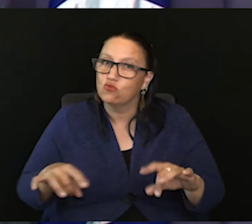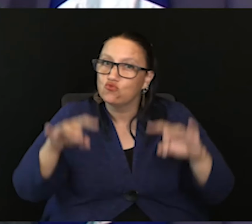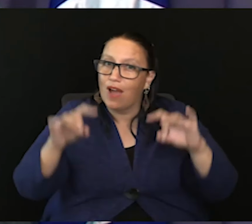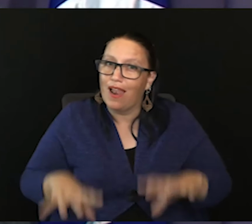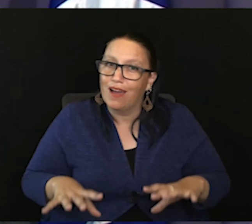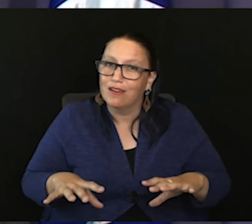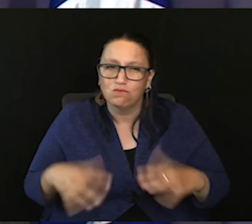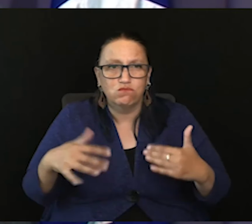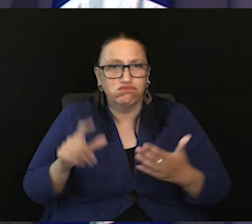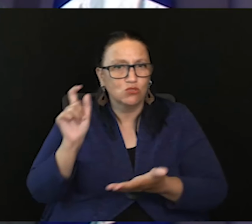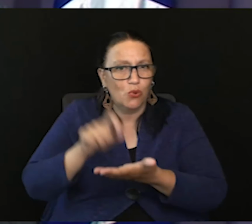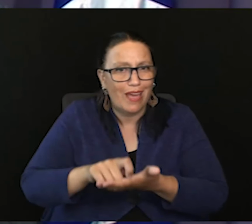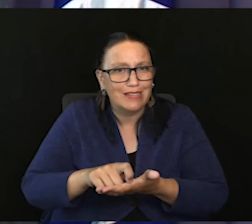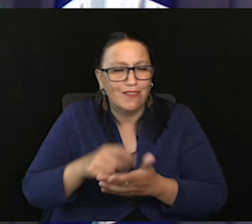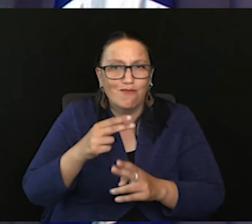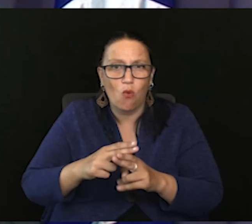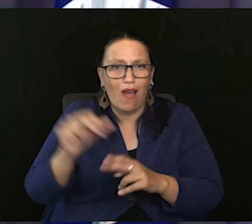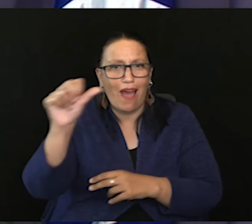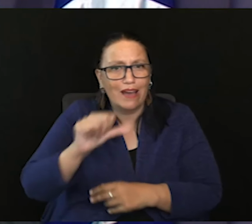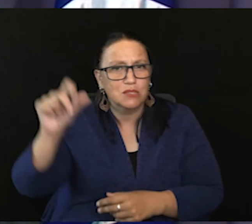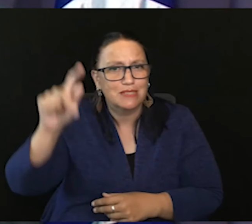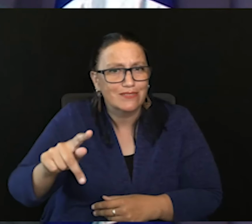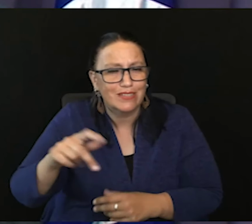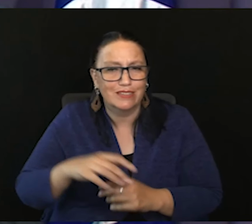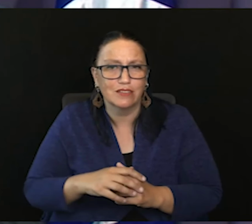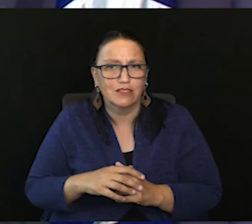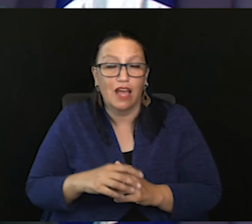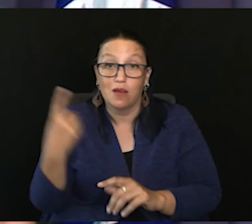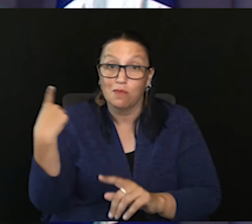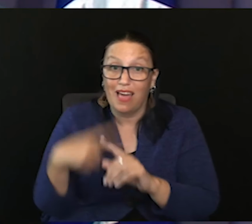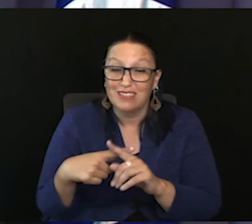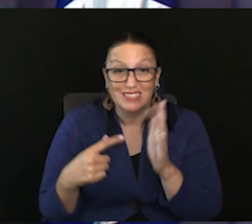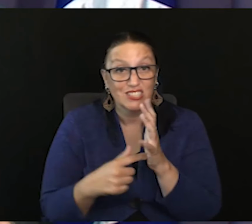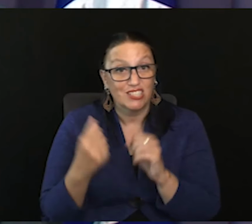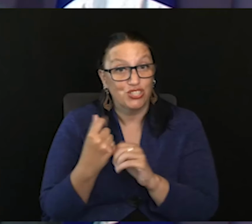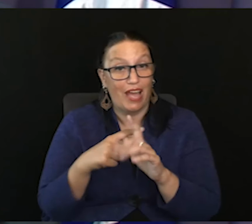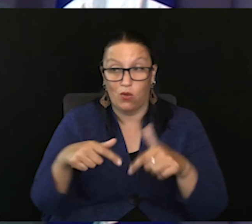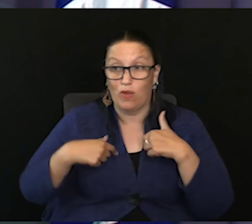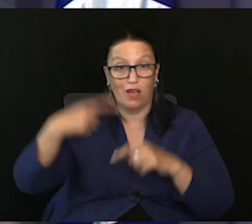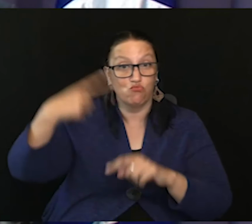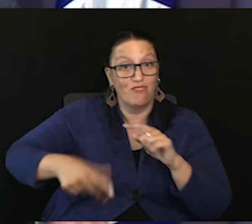Asia Pacific through not only its donations but also its technical support through the TGA and vaccination